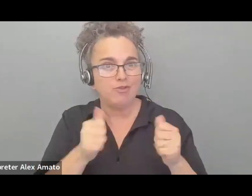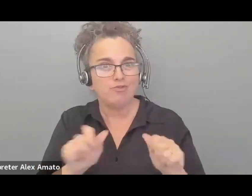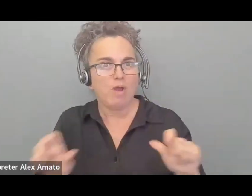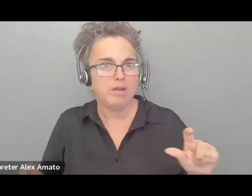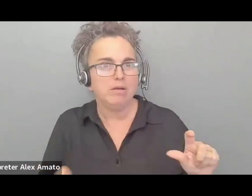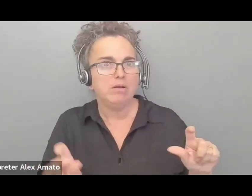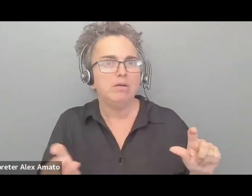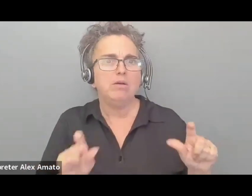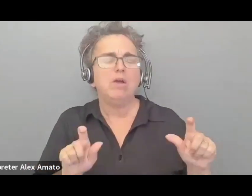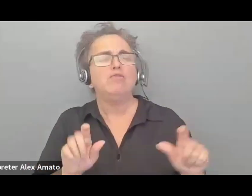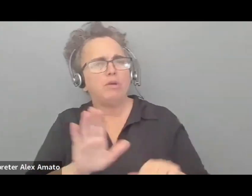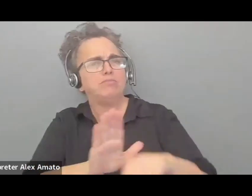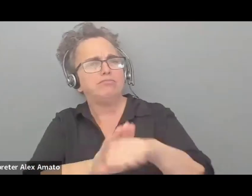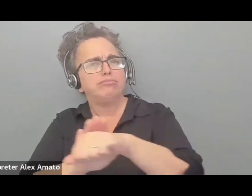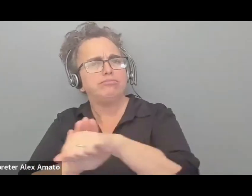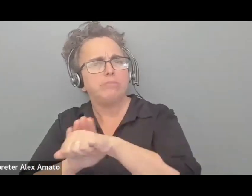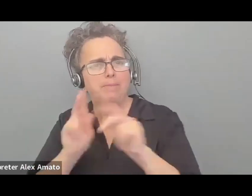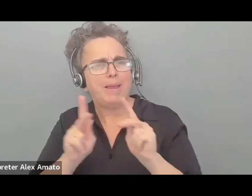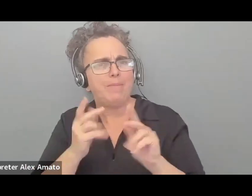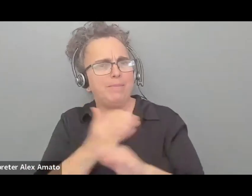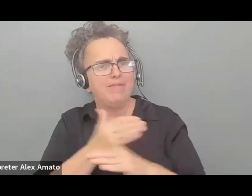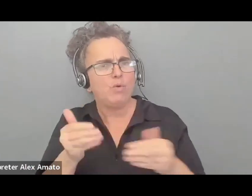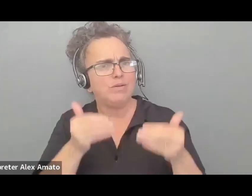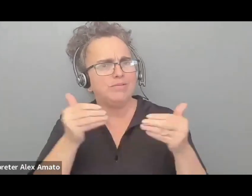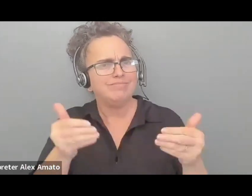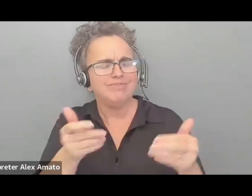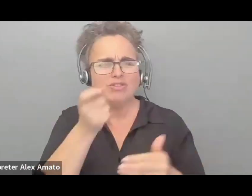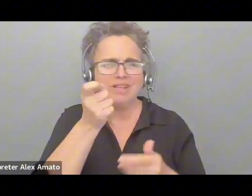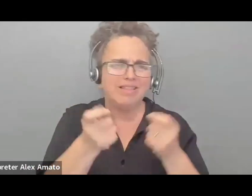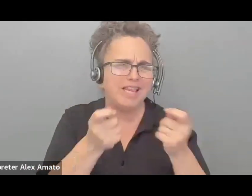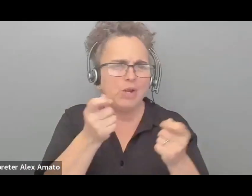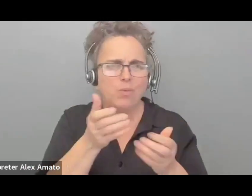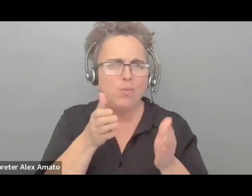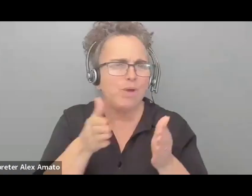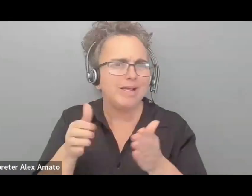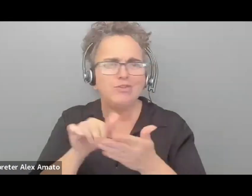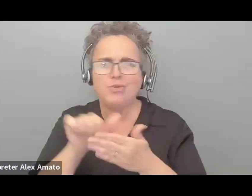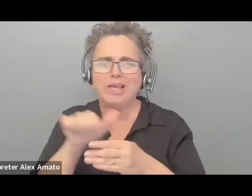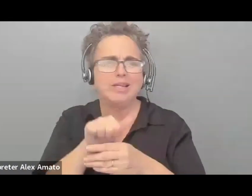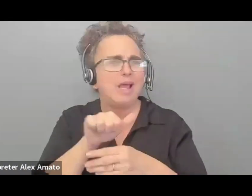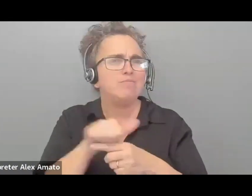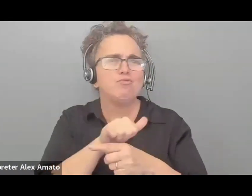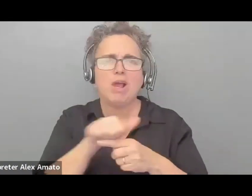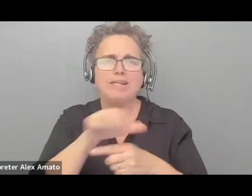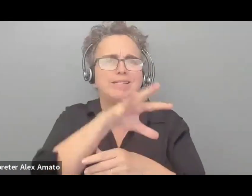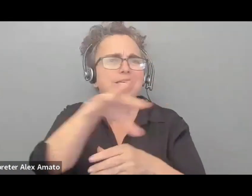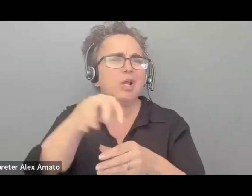And these are just like really little ways in which you can practice inclusion before getting into an actual UX research scenario.